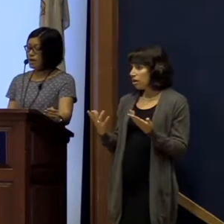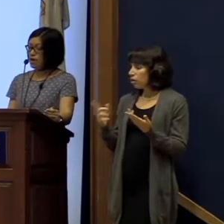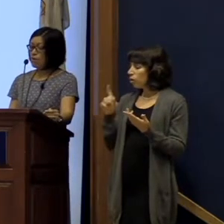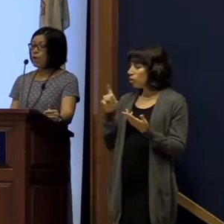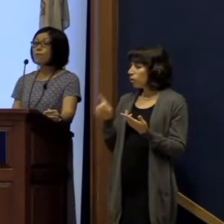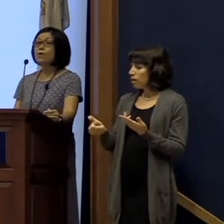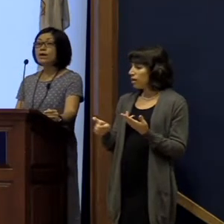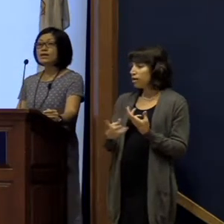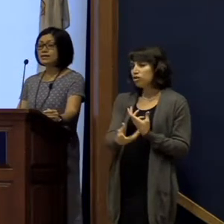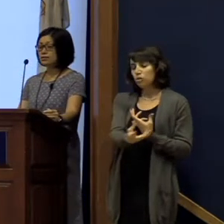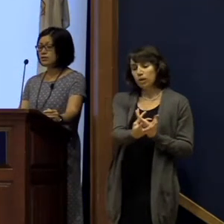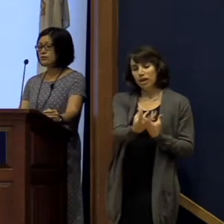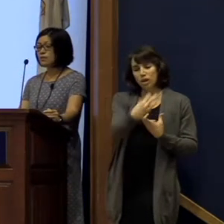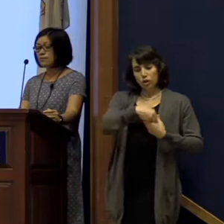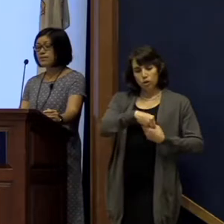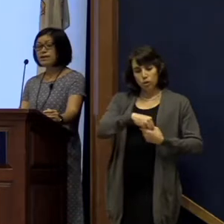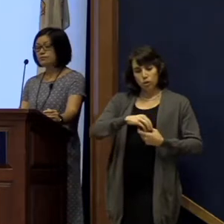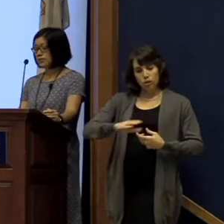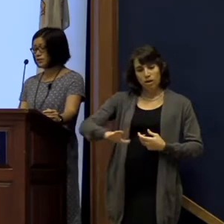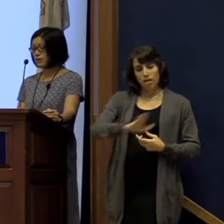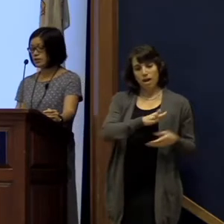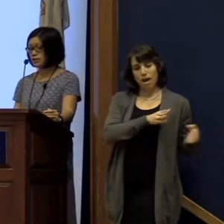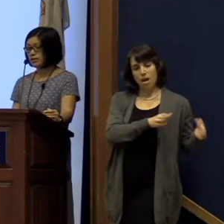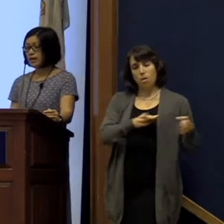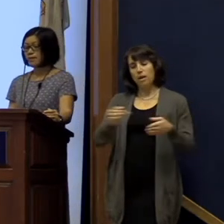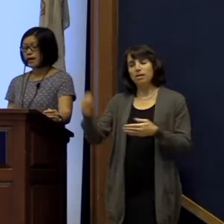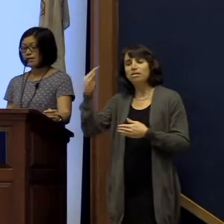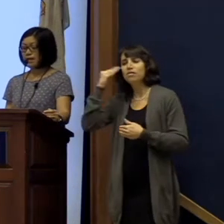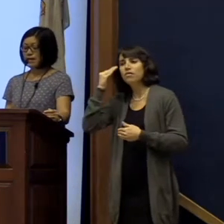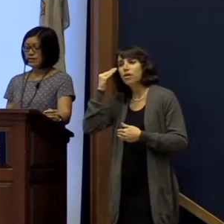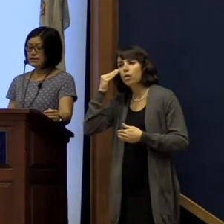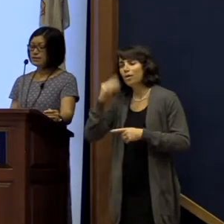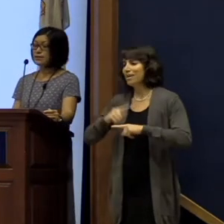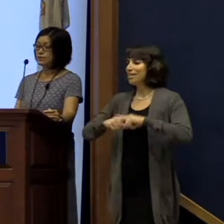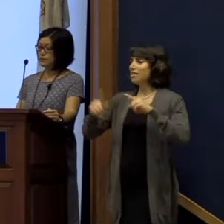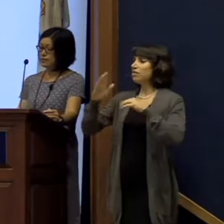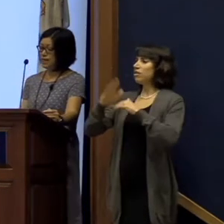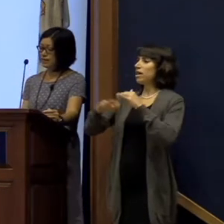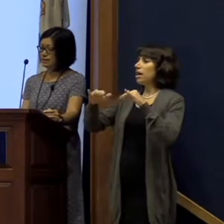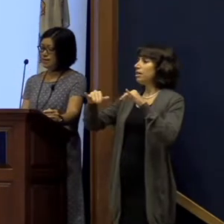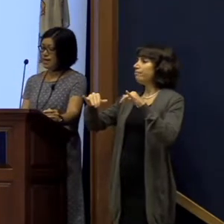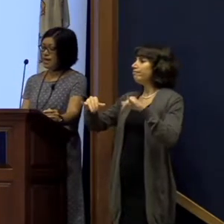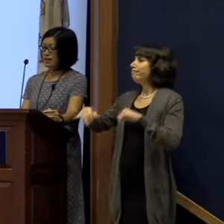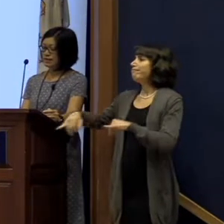While working to disrupt and restructure power dynamics in classrooms, science and society